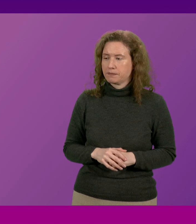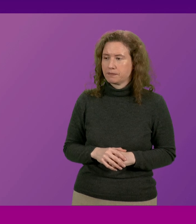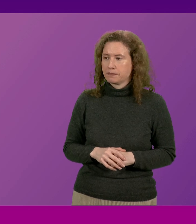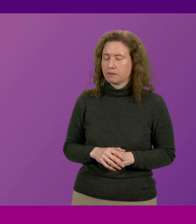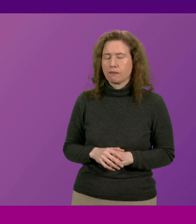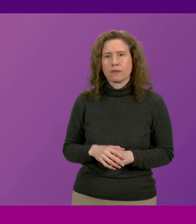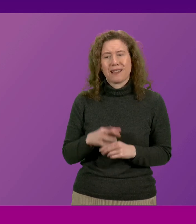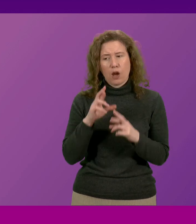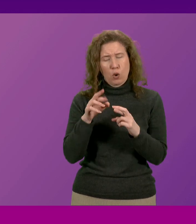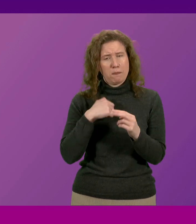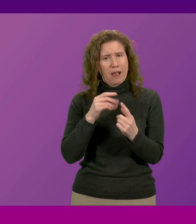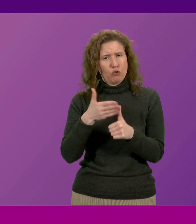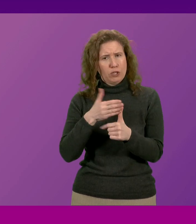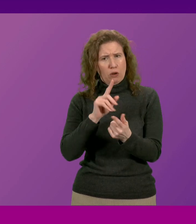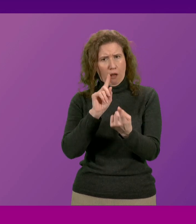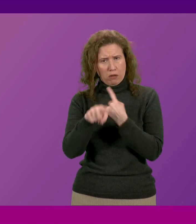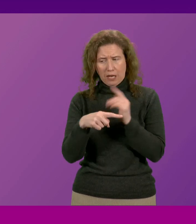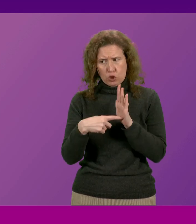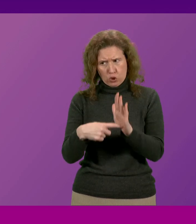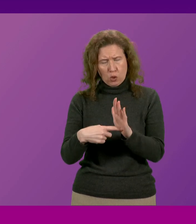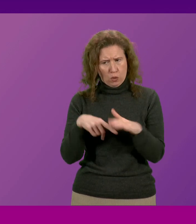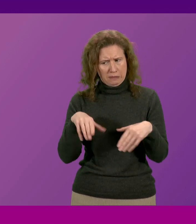I hope that, in my original answer, I indicated the seriousness with which I